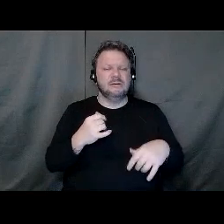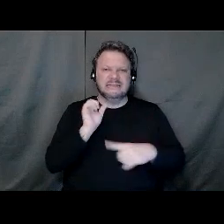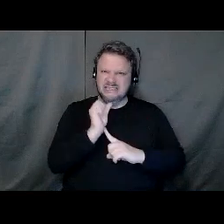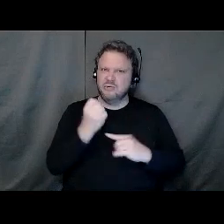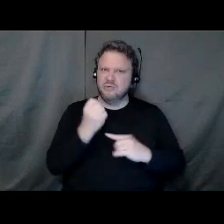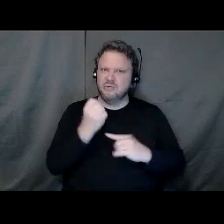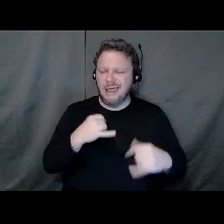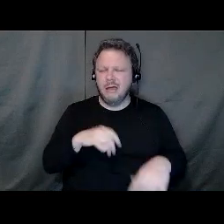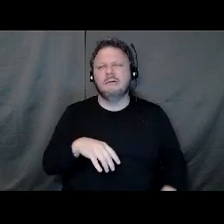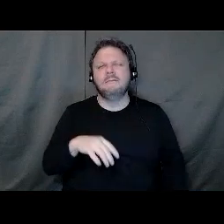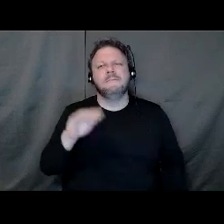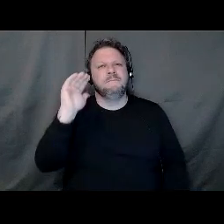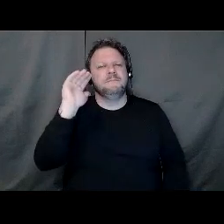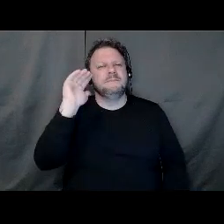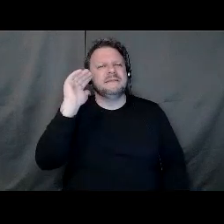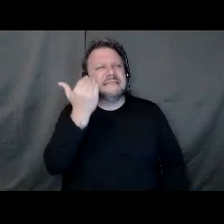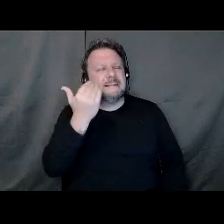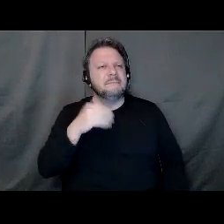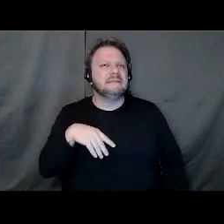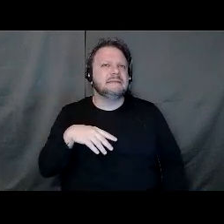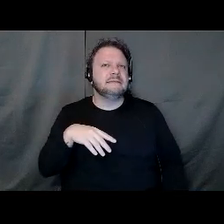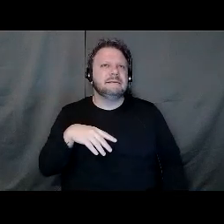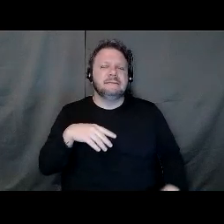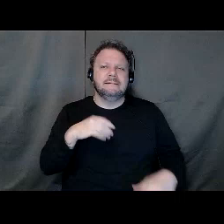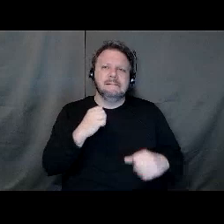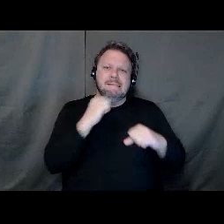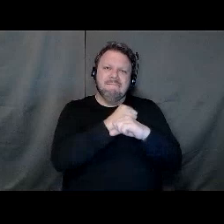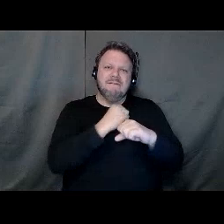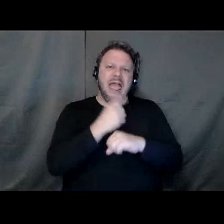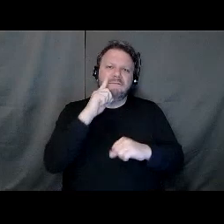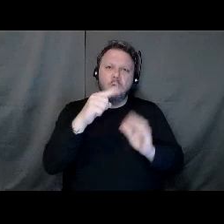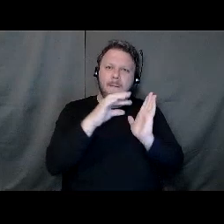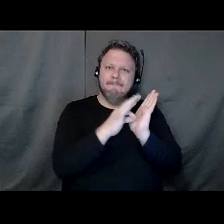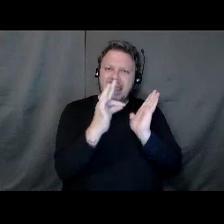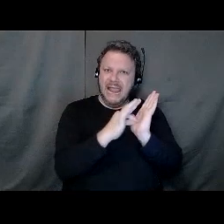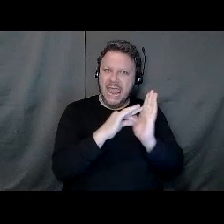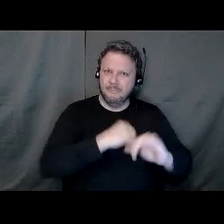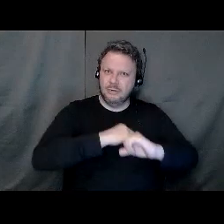know, the fight for Medicaid protections was hard fought.